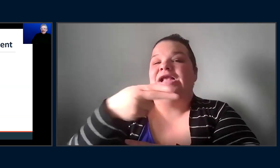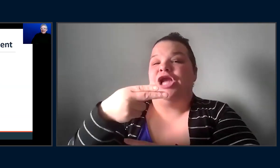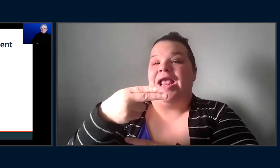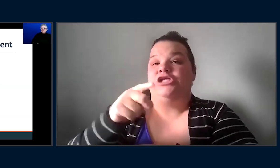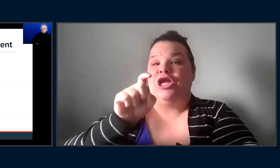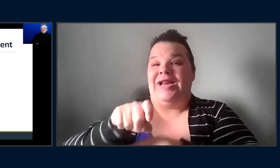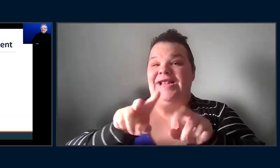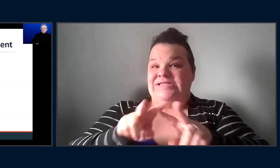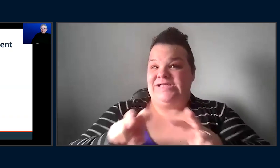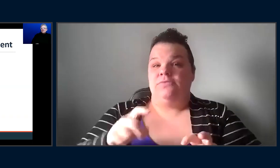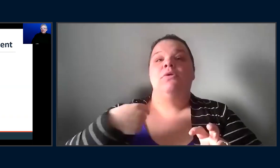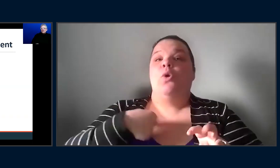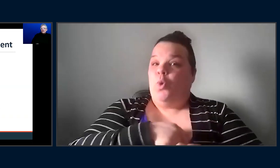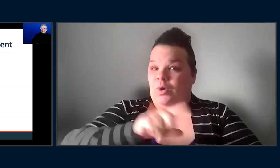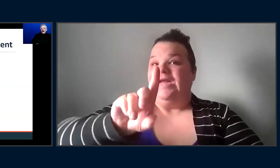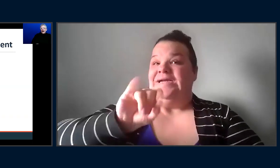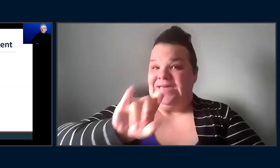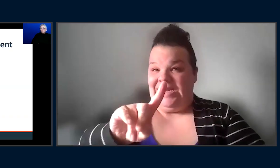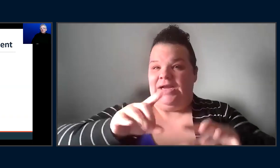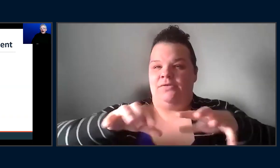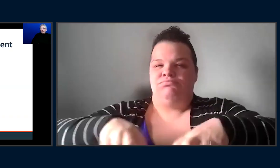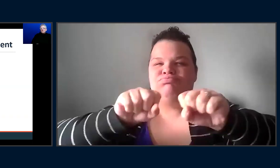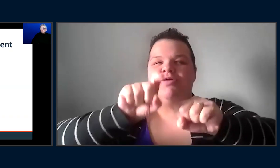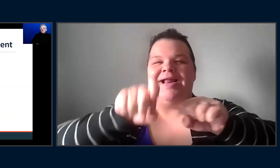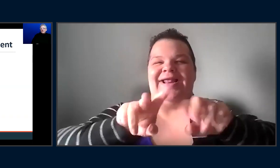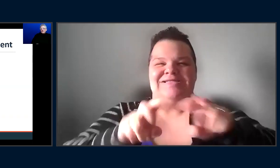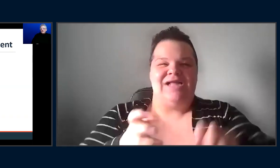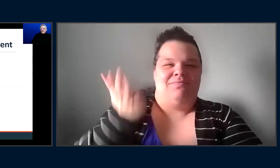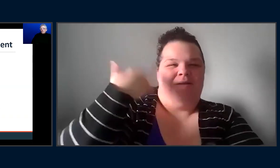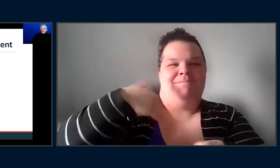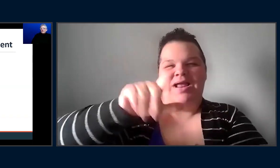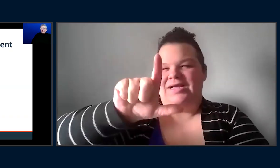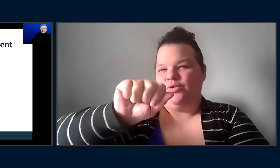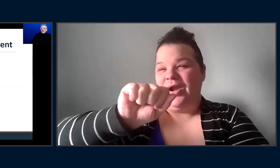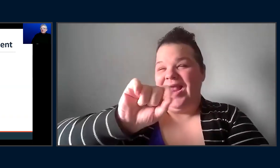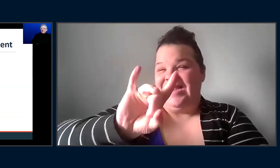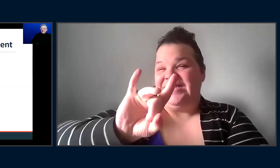and take up too much time, but the DODDBHH did assessments